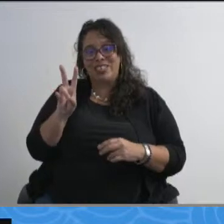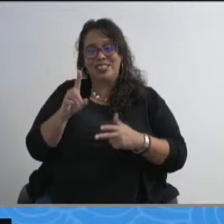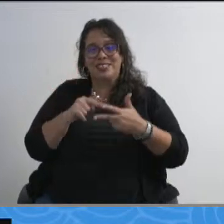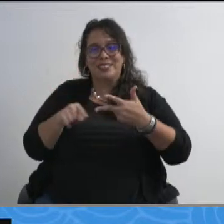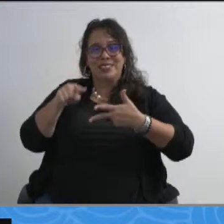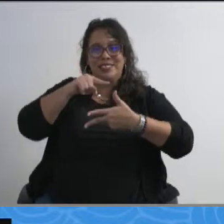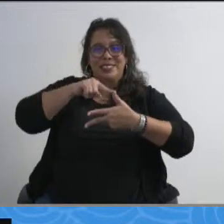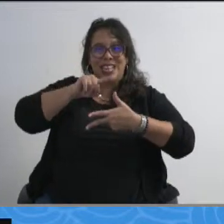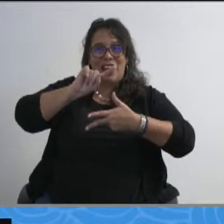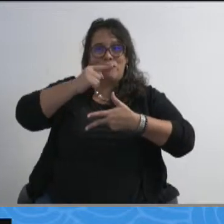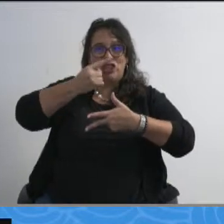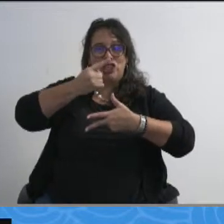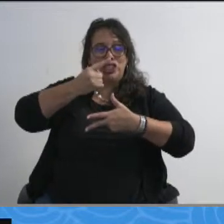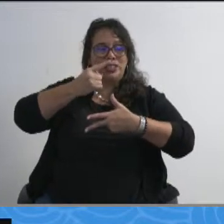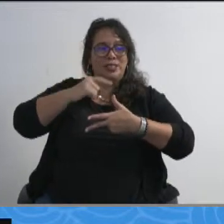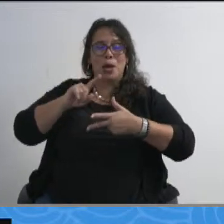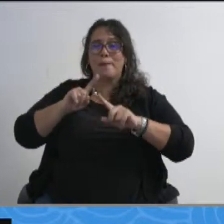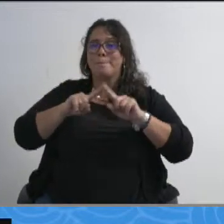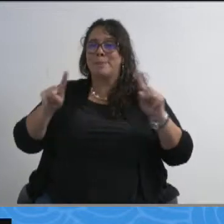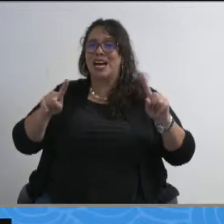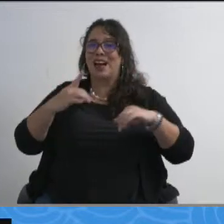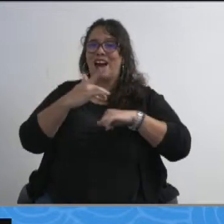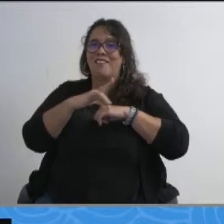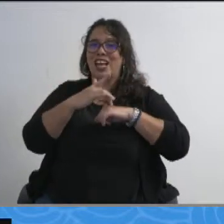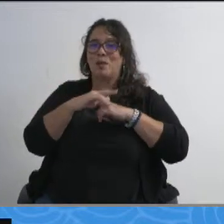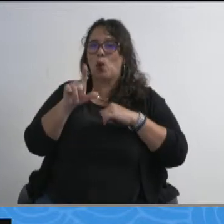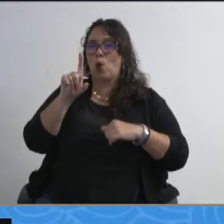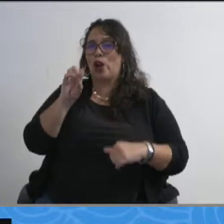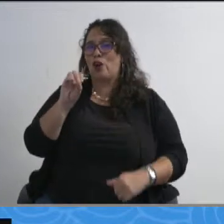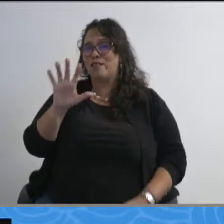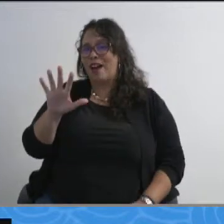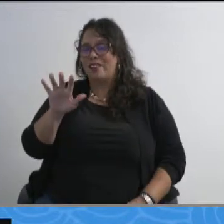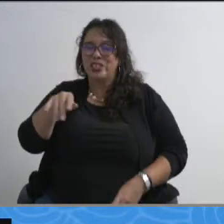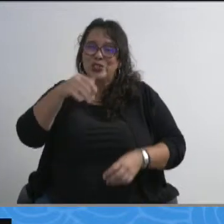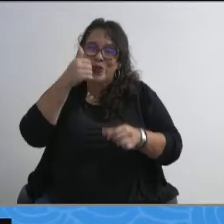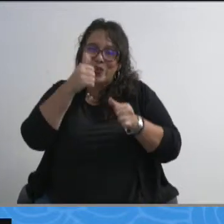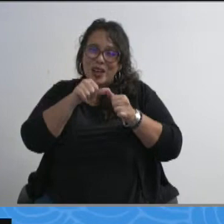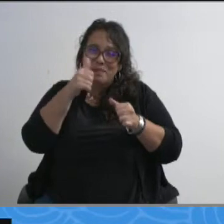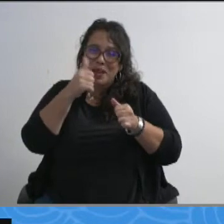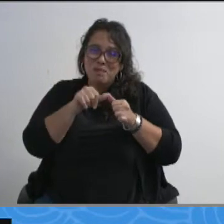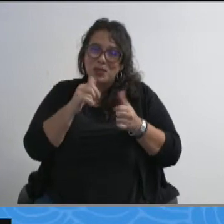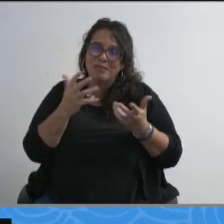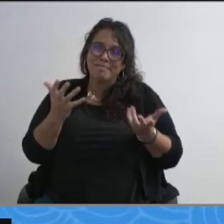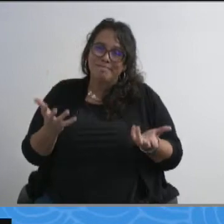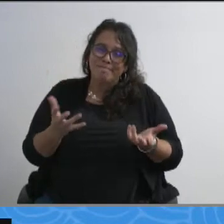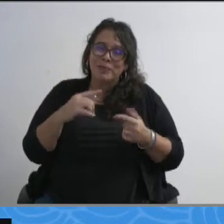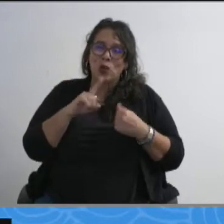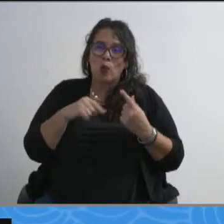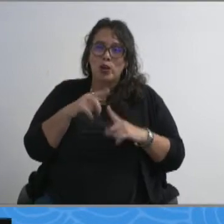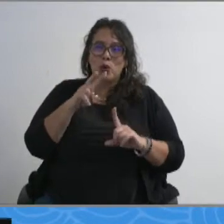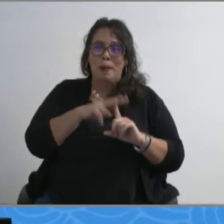and they only had seats for 105. And so, you know, just keep those numbers in mind when applying to some of our middle schools.